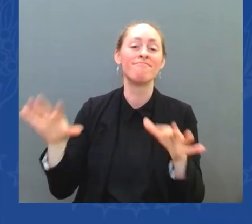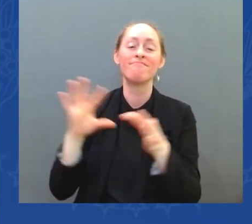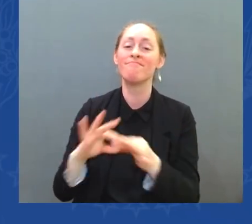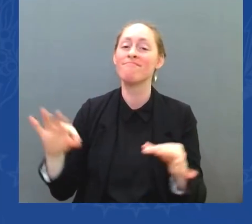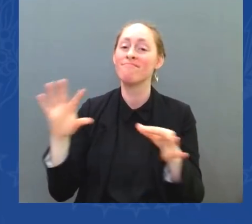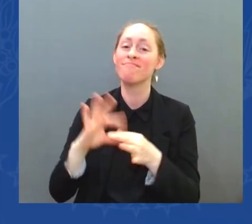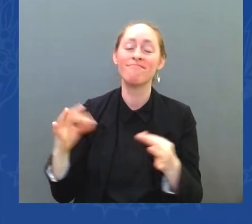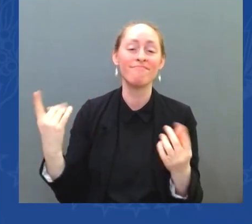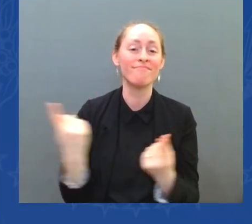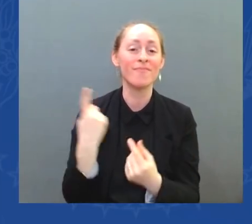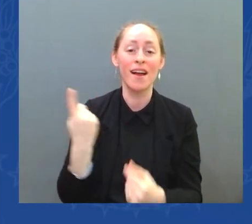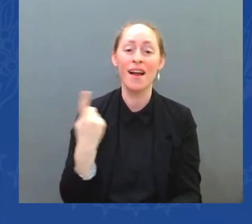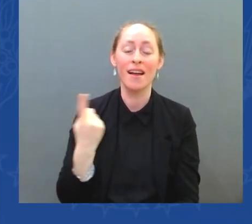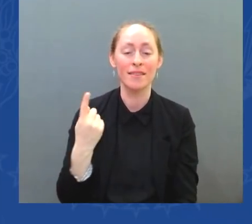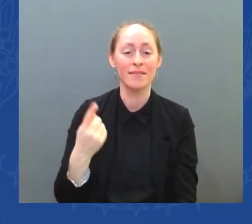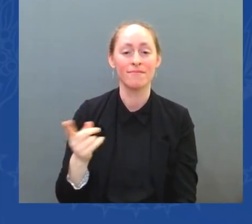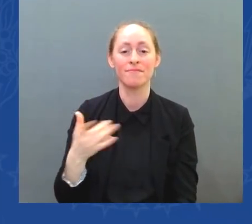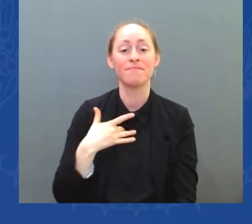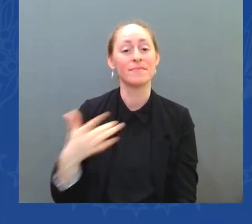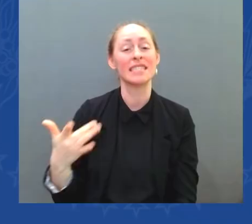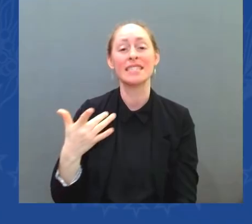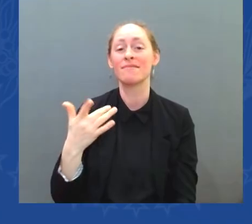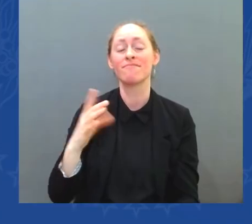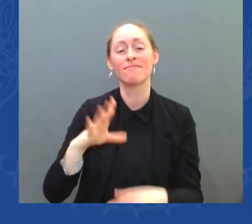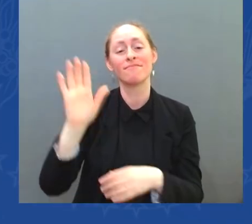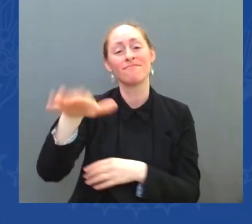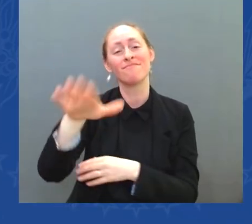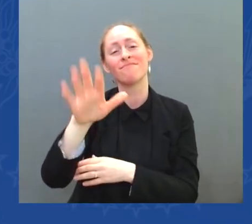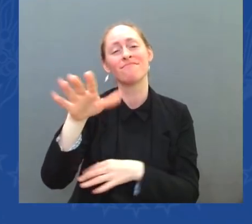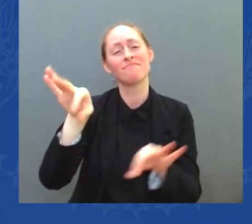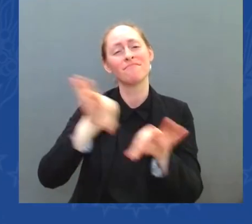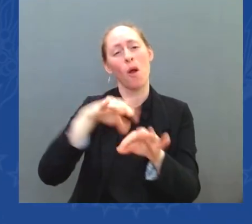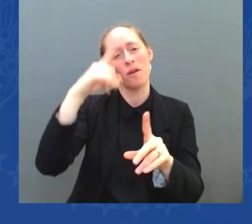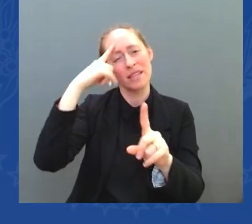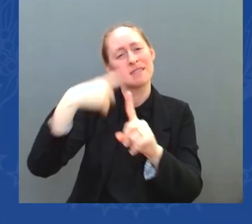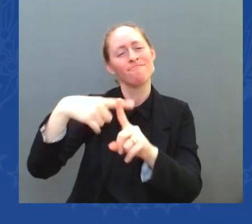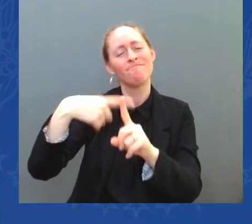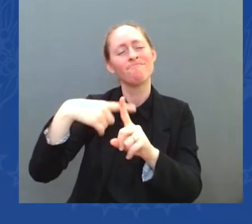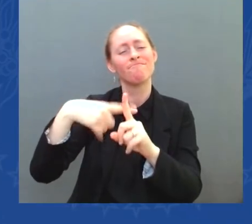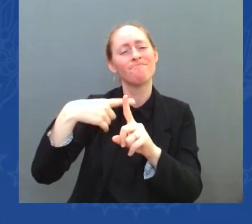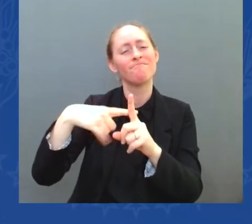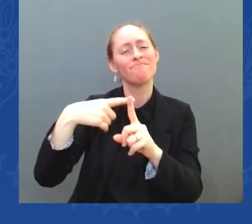"Joey, keep the faith." And then one of my -- either my grandmother or my aunt would yell,